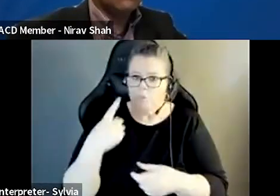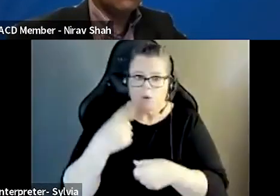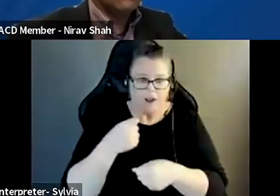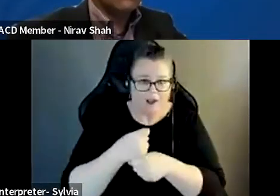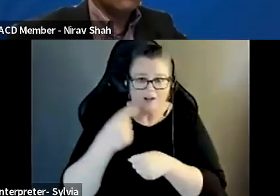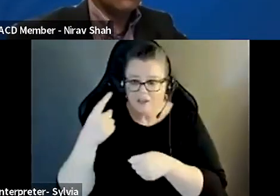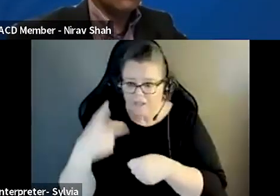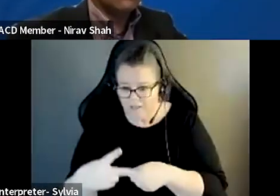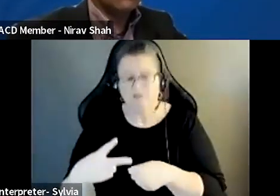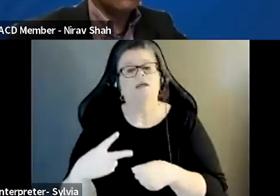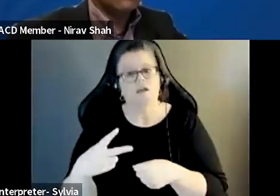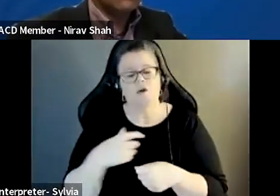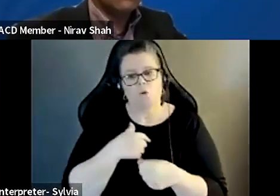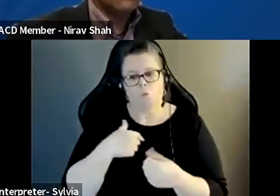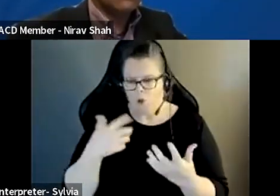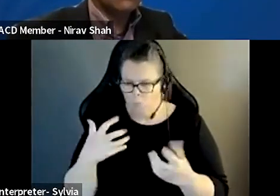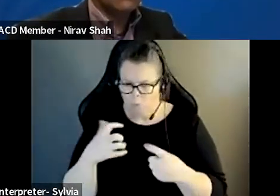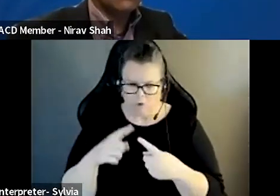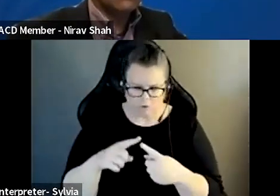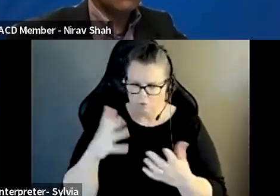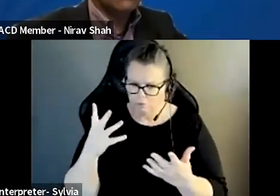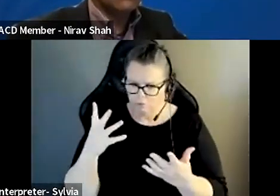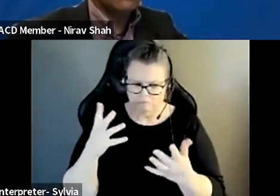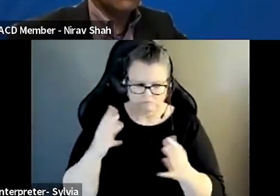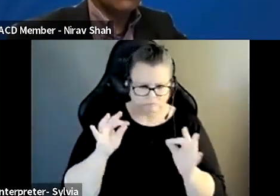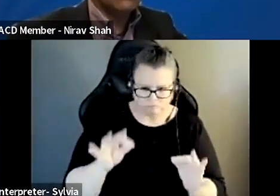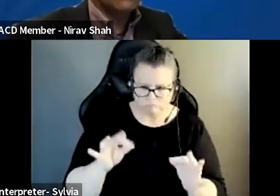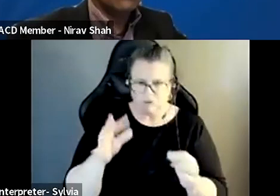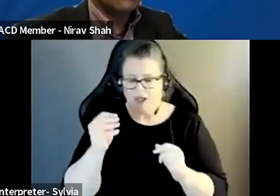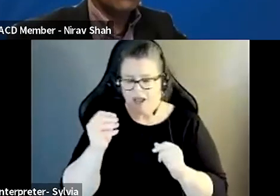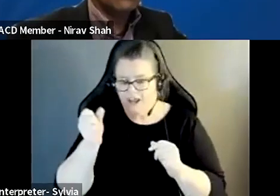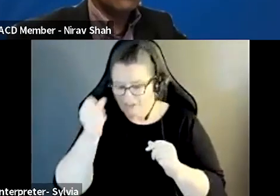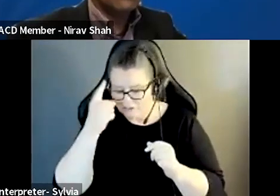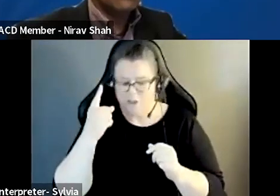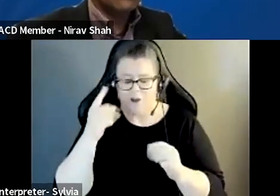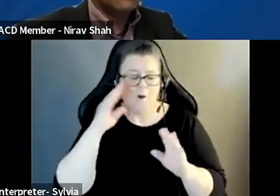and understand those, either for next waves, though I hope there aren't too many of those, but also